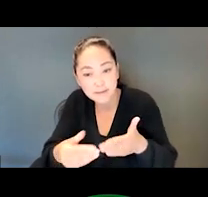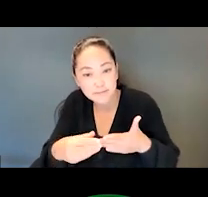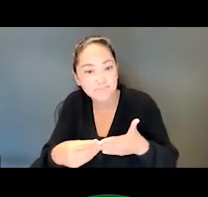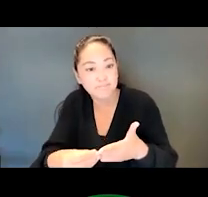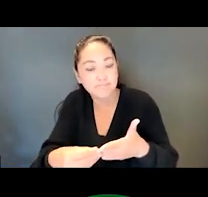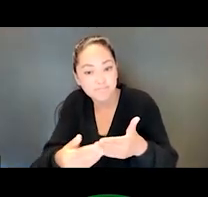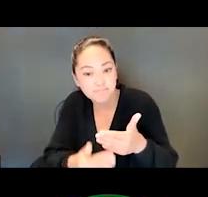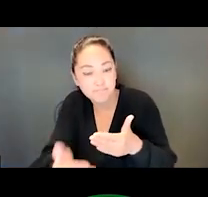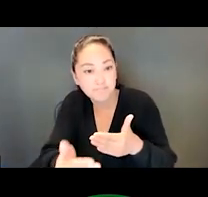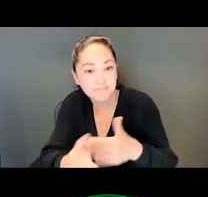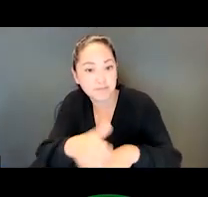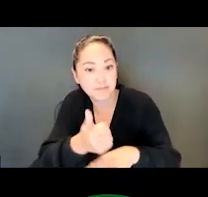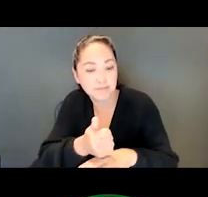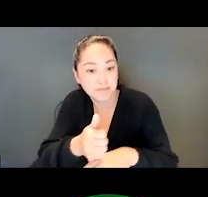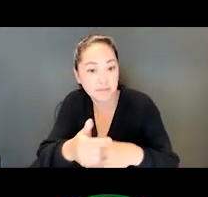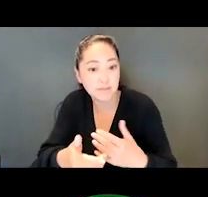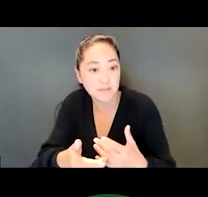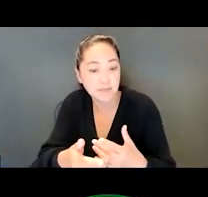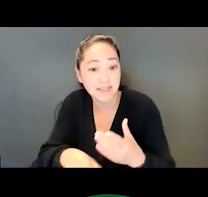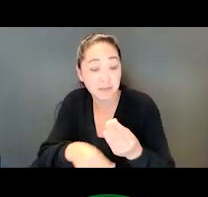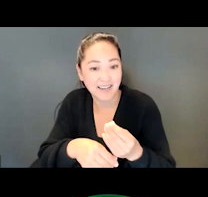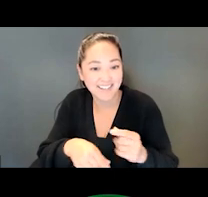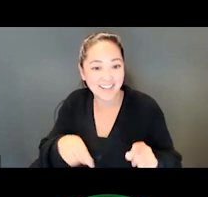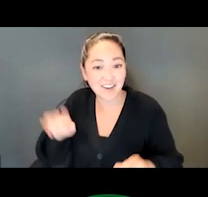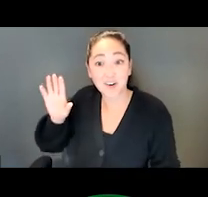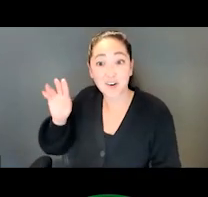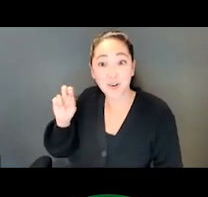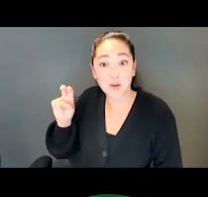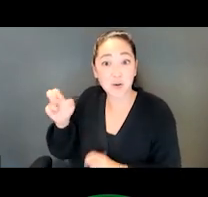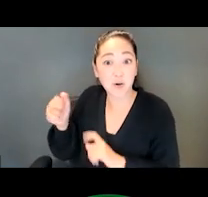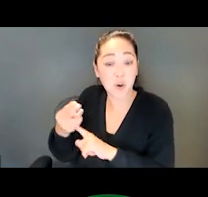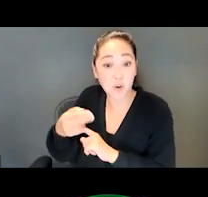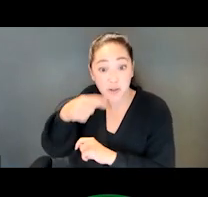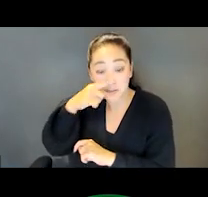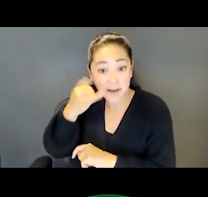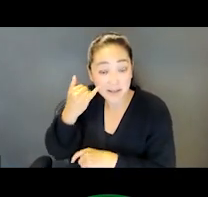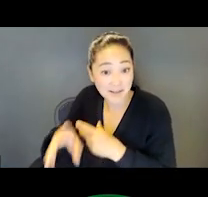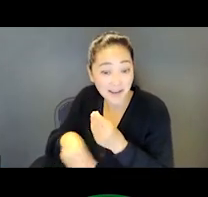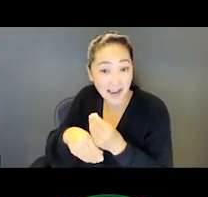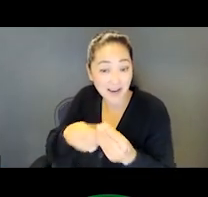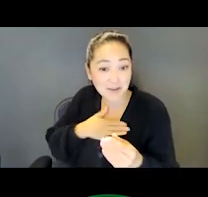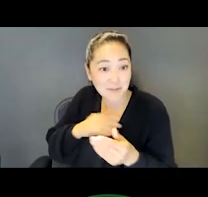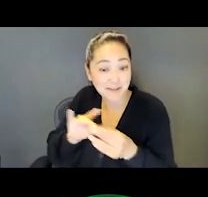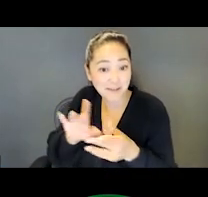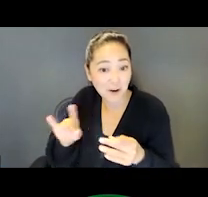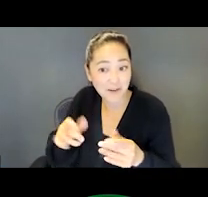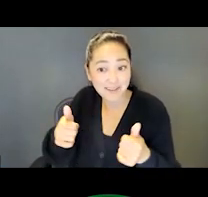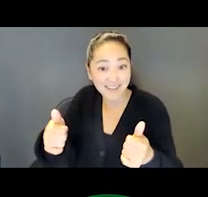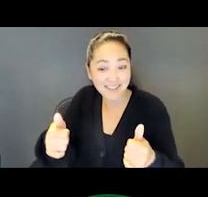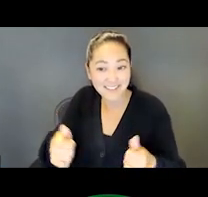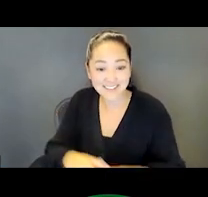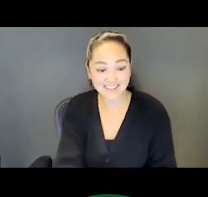Thank you for the question. accessibility information. As for Nunavut appear as Canada